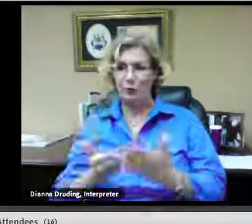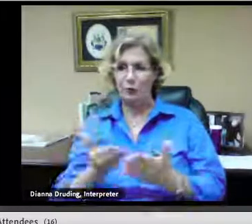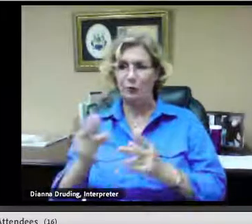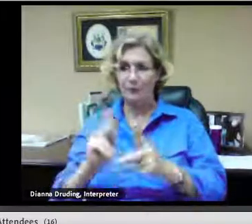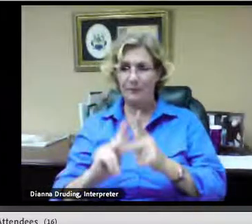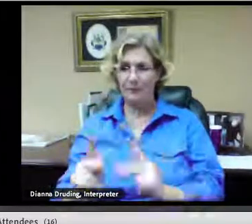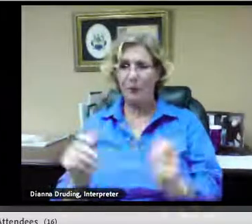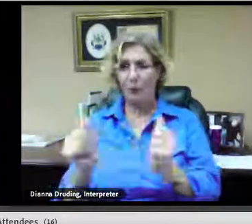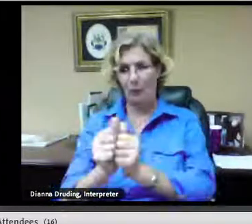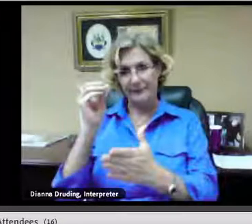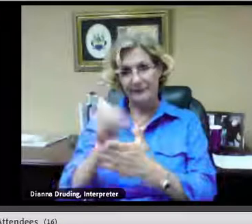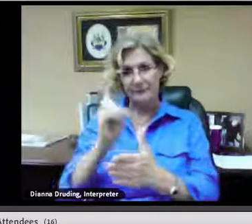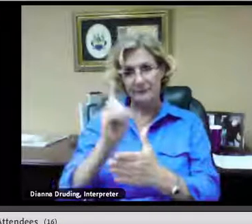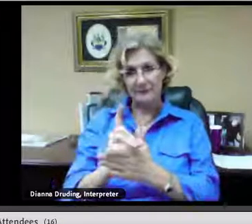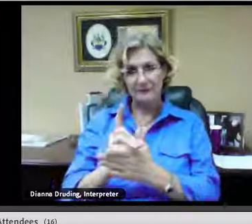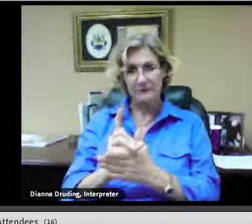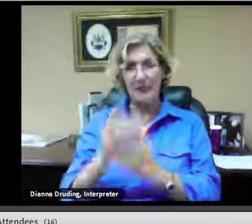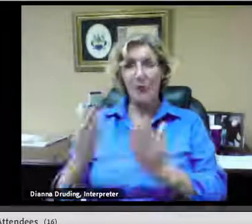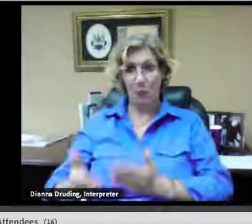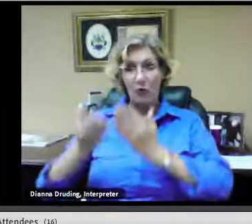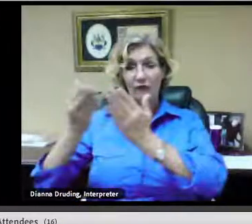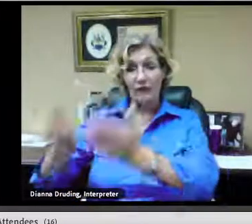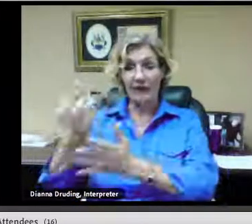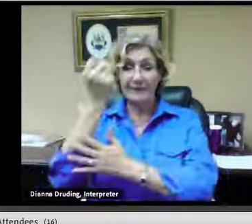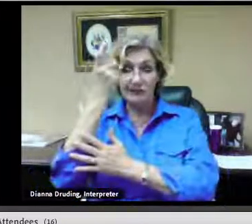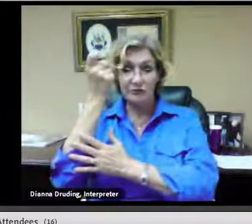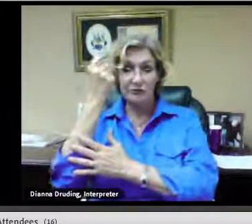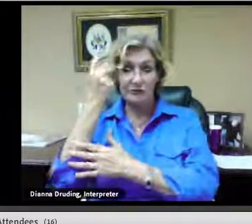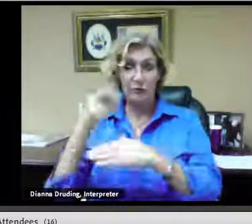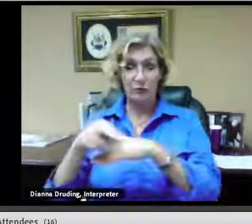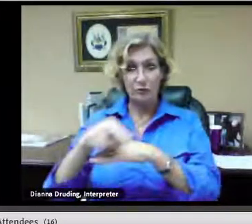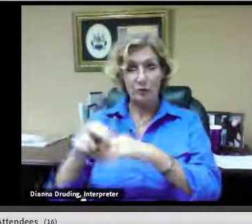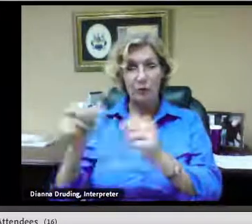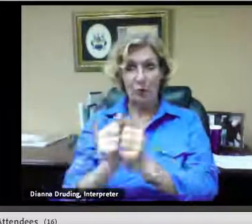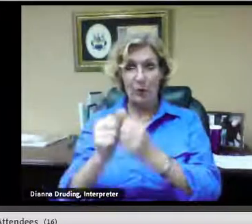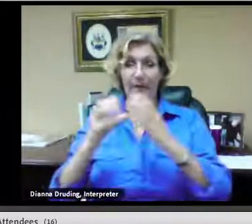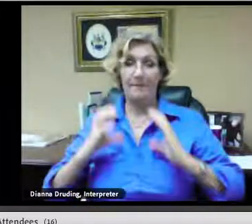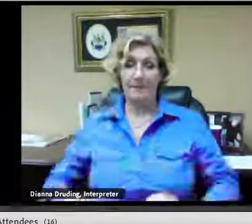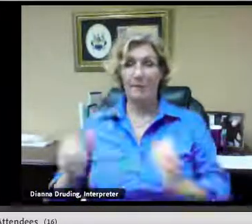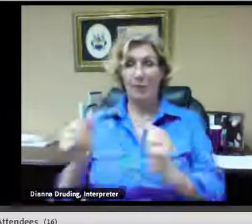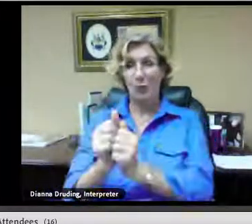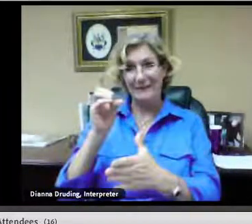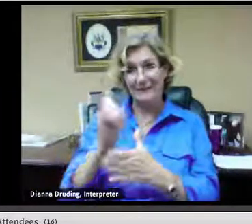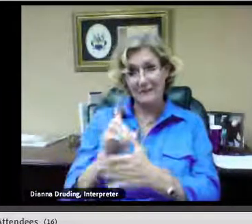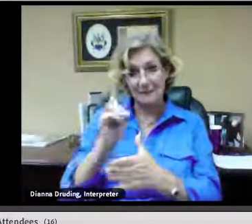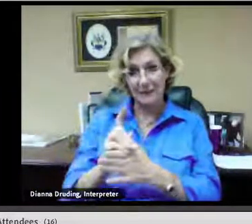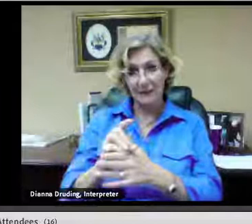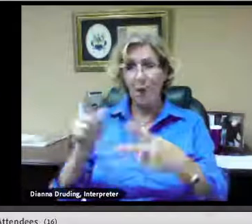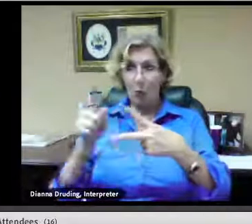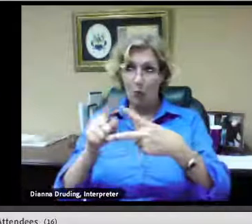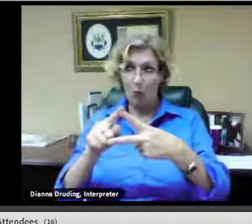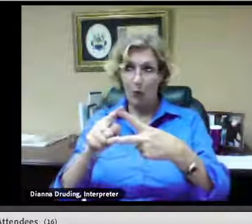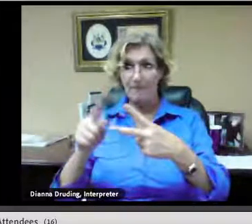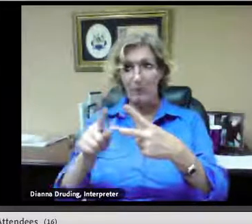and understanding resources with patrons with disabilities, two-part one there full of resources,